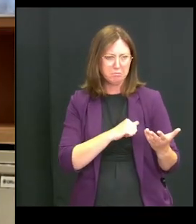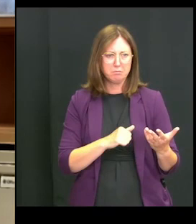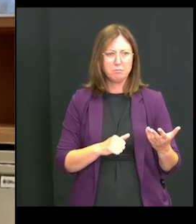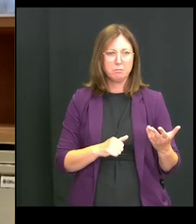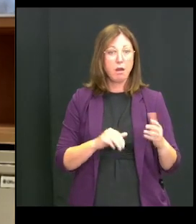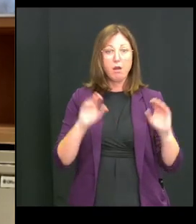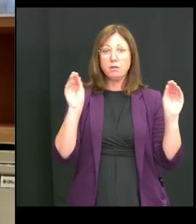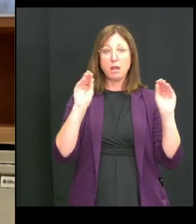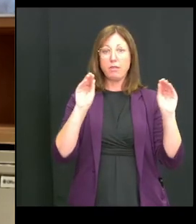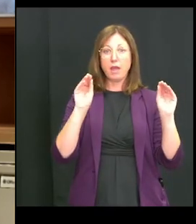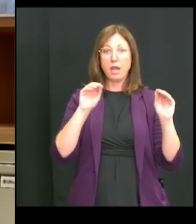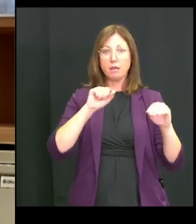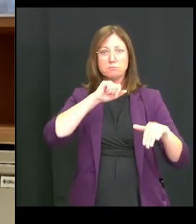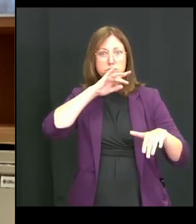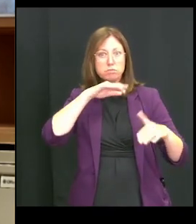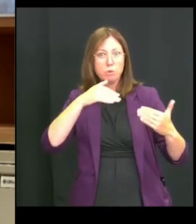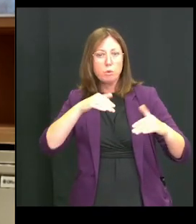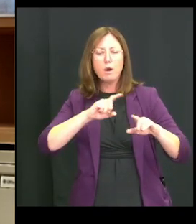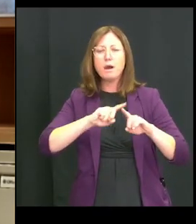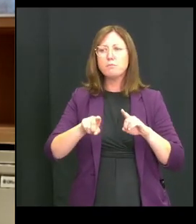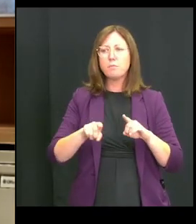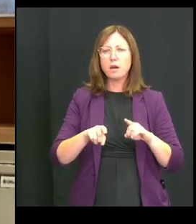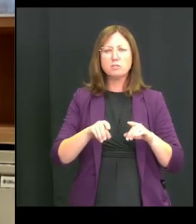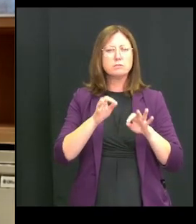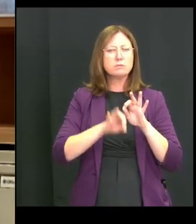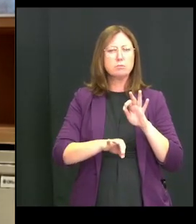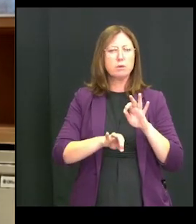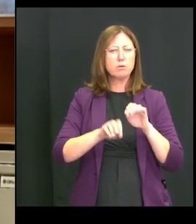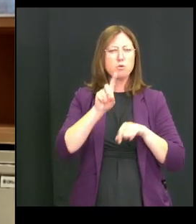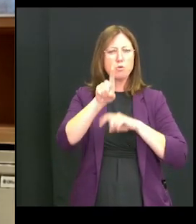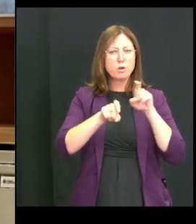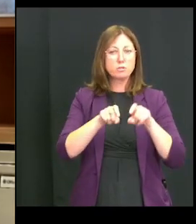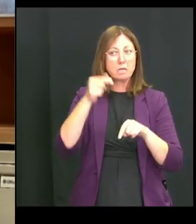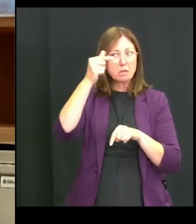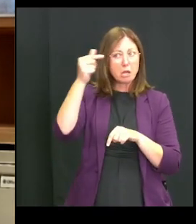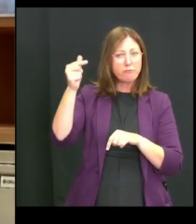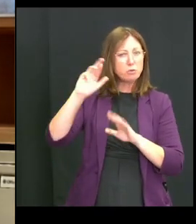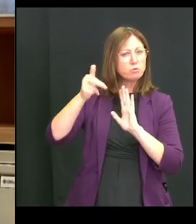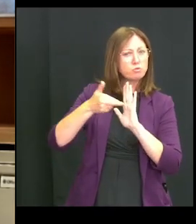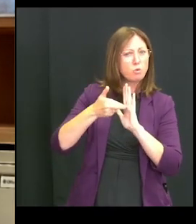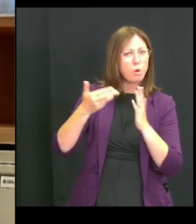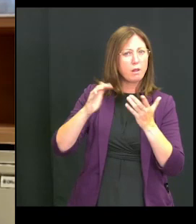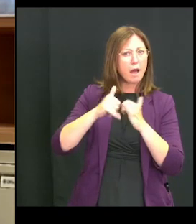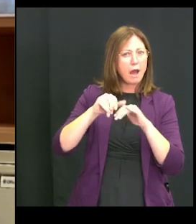just basic questions about the role of government in social life and economic life.